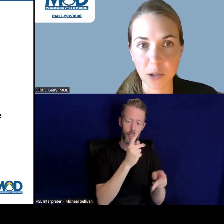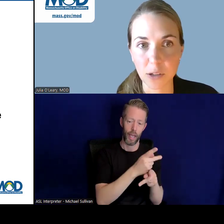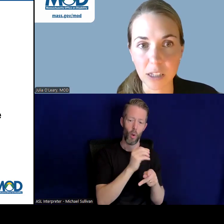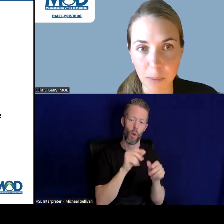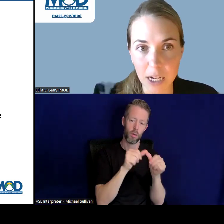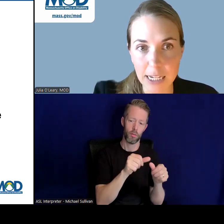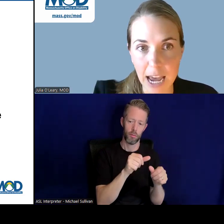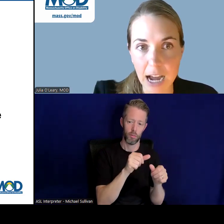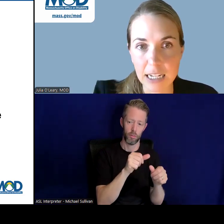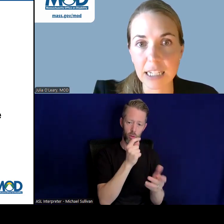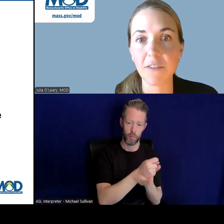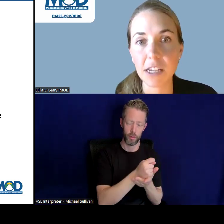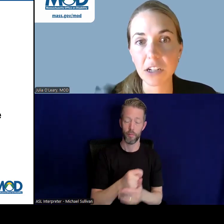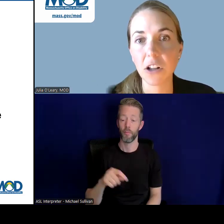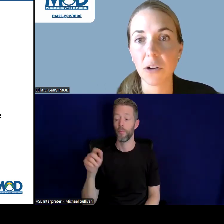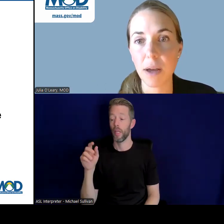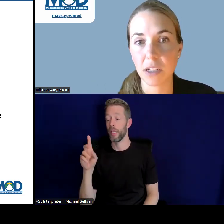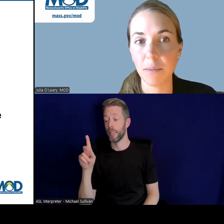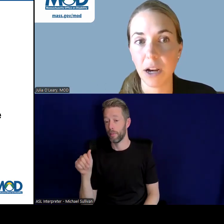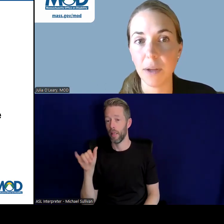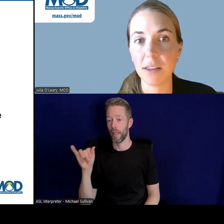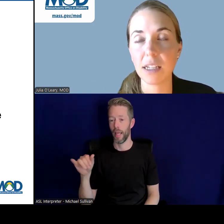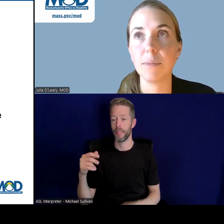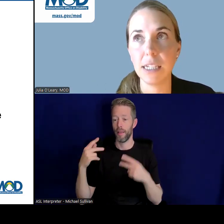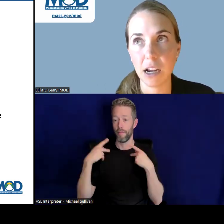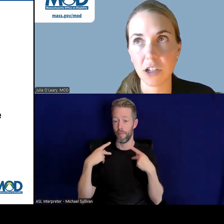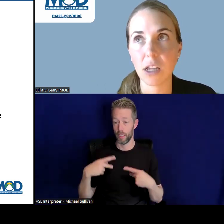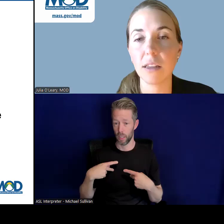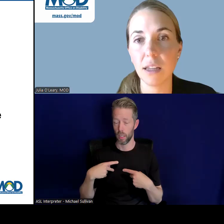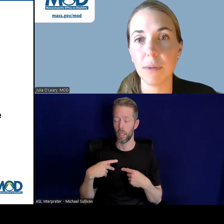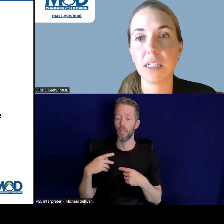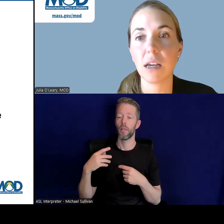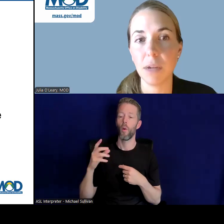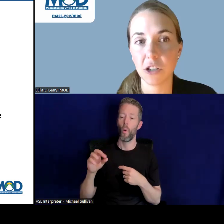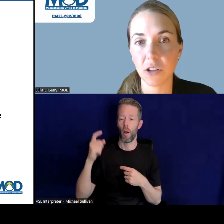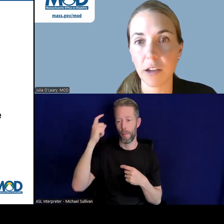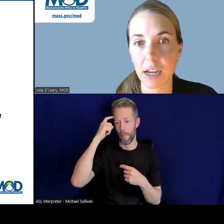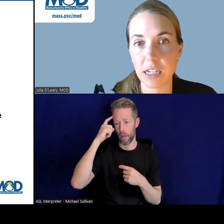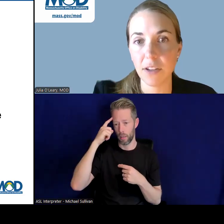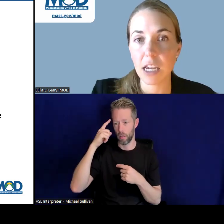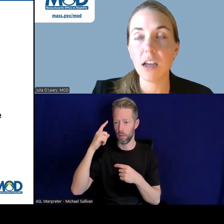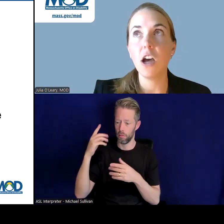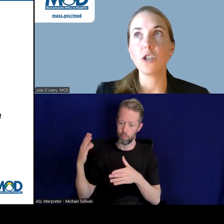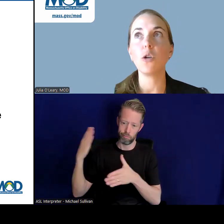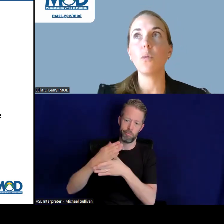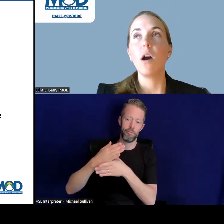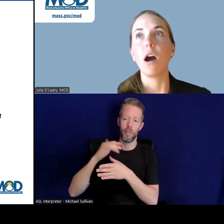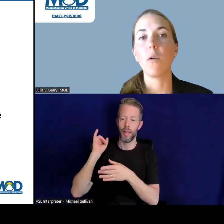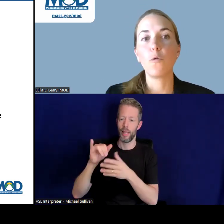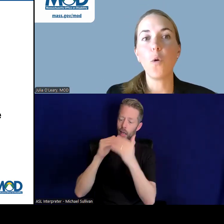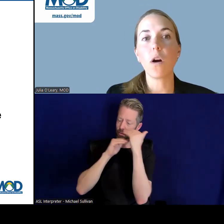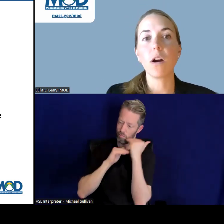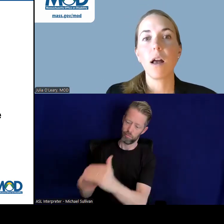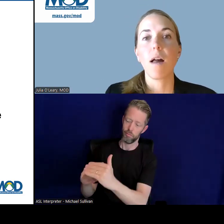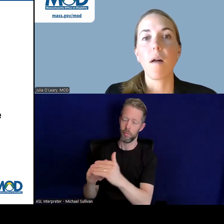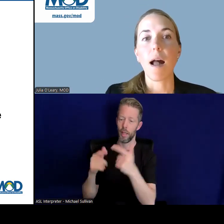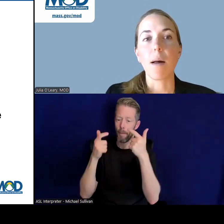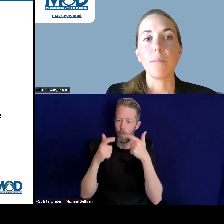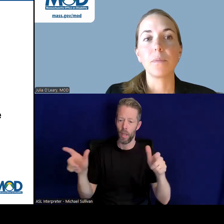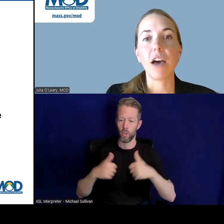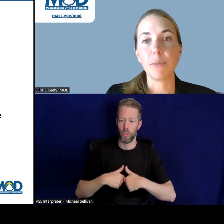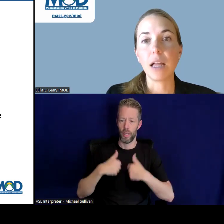A disability, on the other hand under the Americans with disabilities act, is a physical or mental impairment that substantially limits a major life activity.